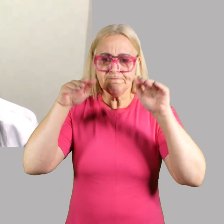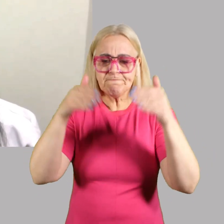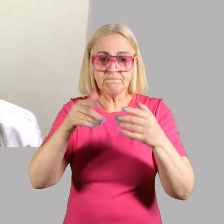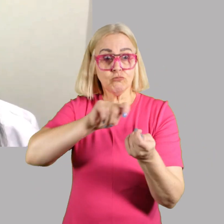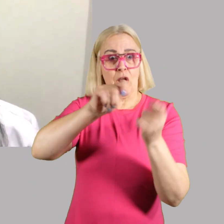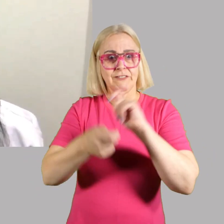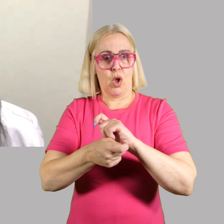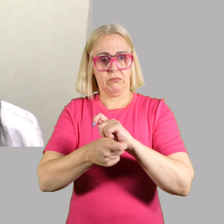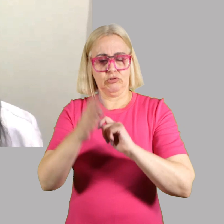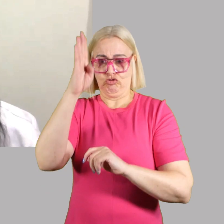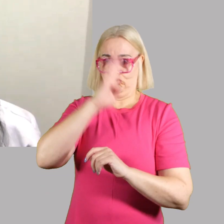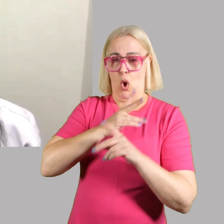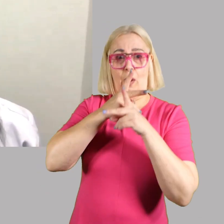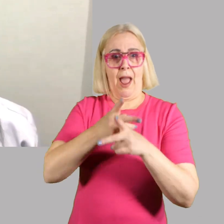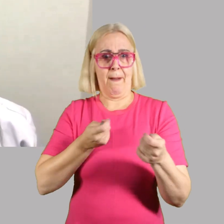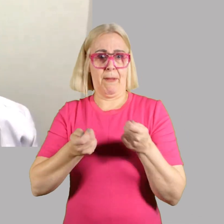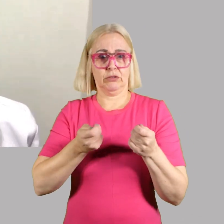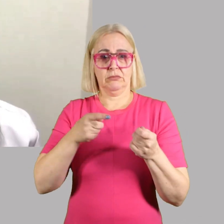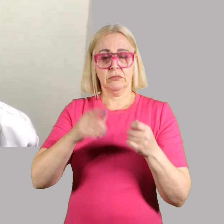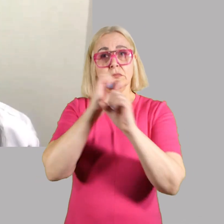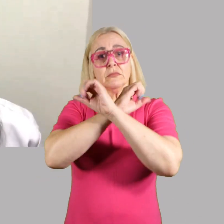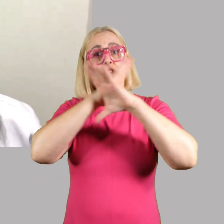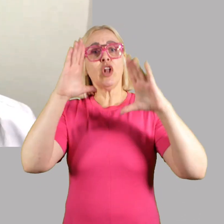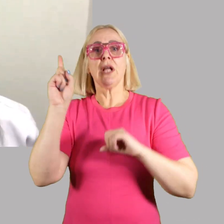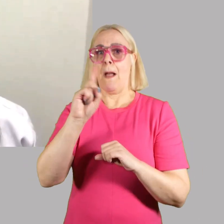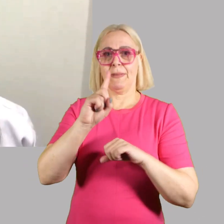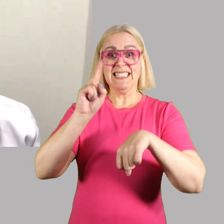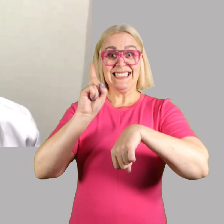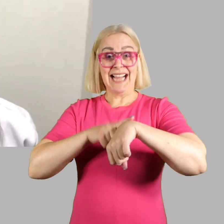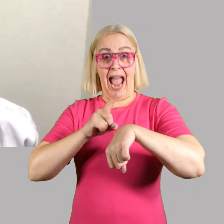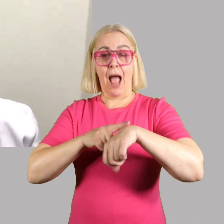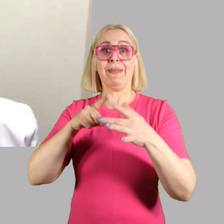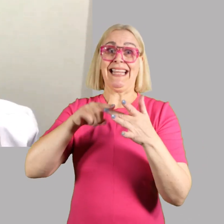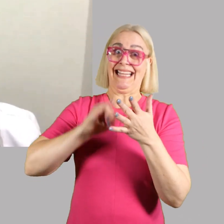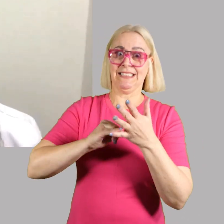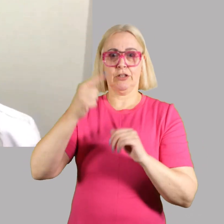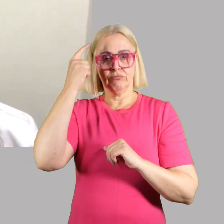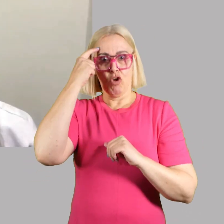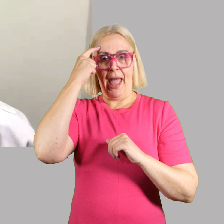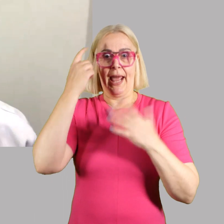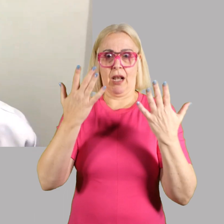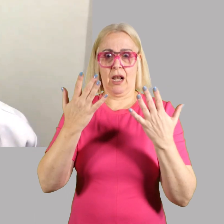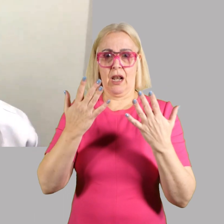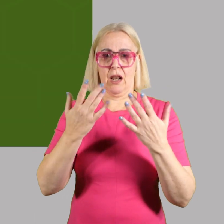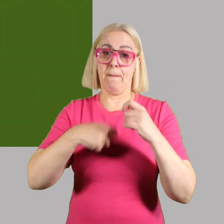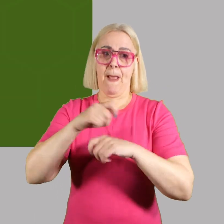revolutionised the history of stroke care and the way we manage stroke has changed forever.